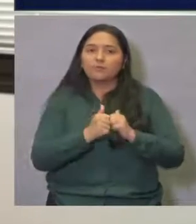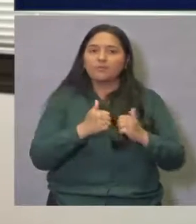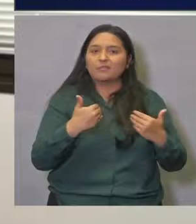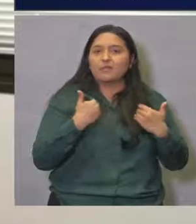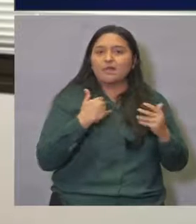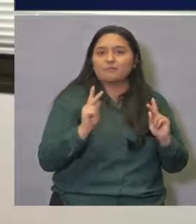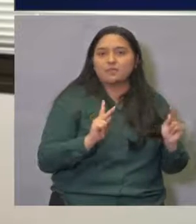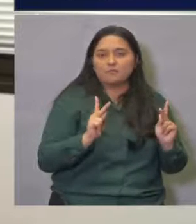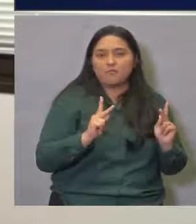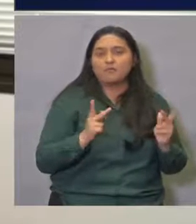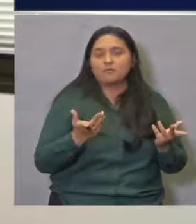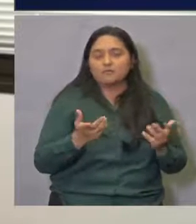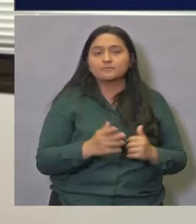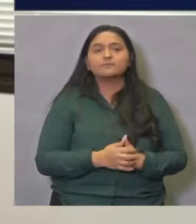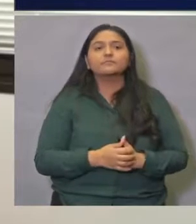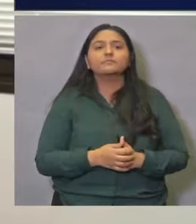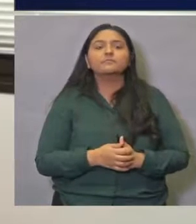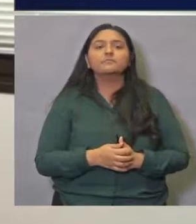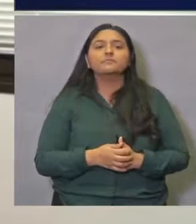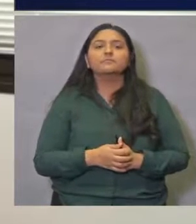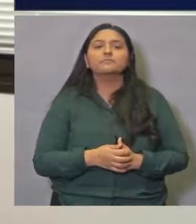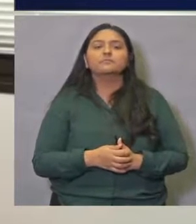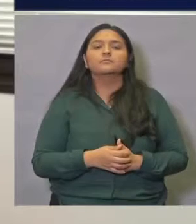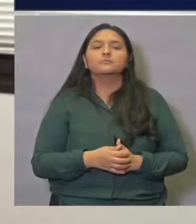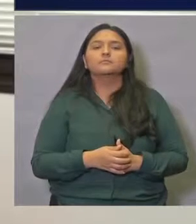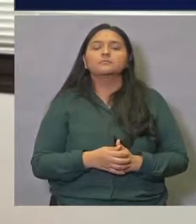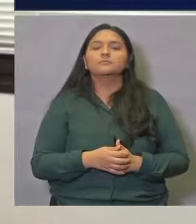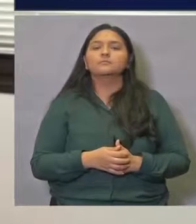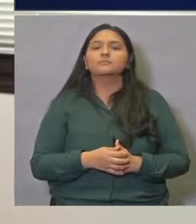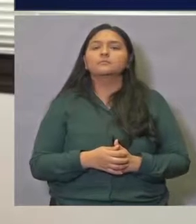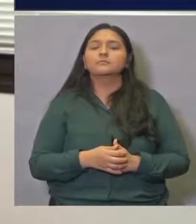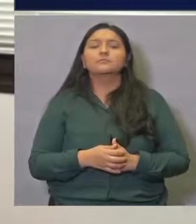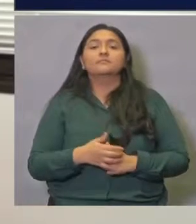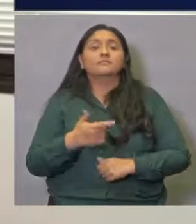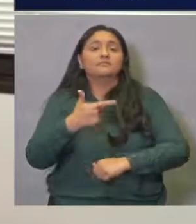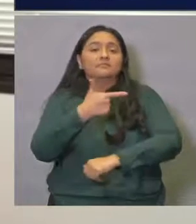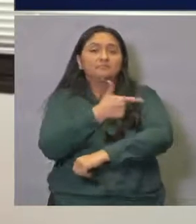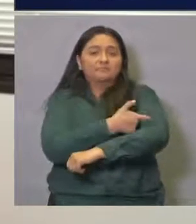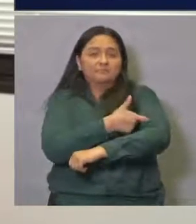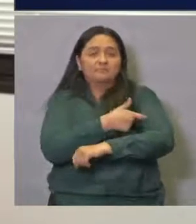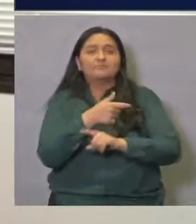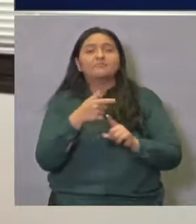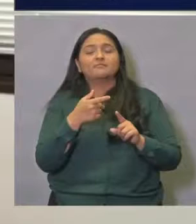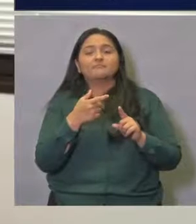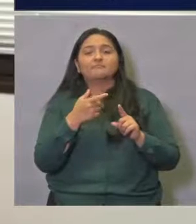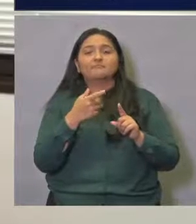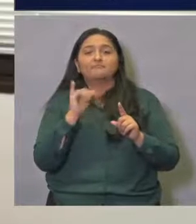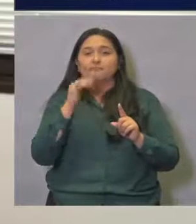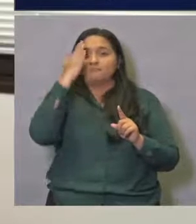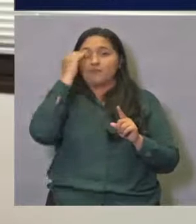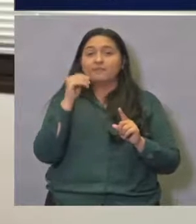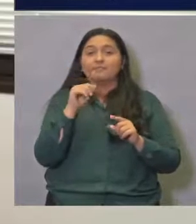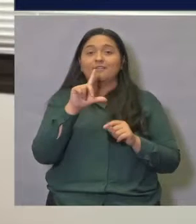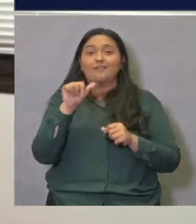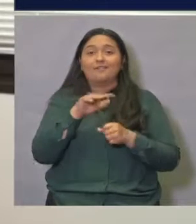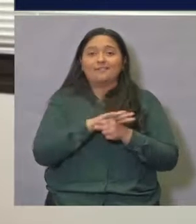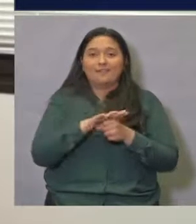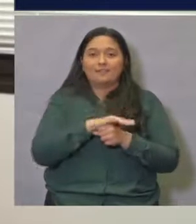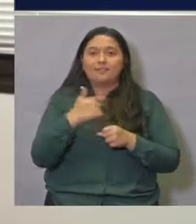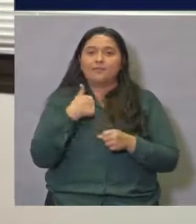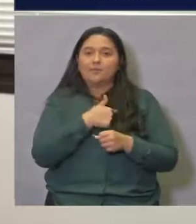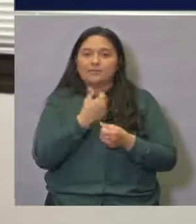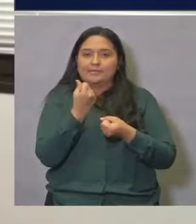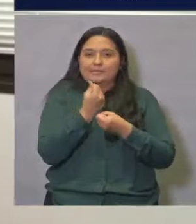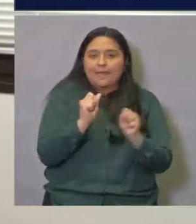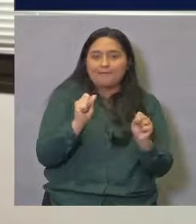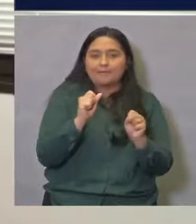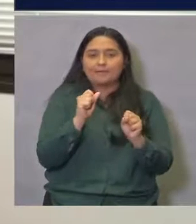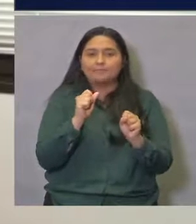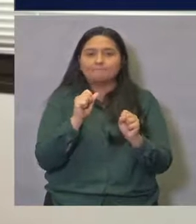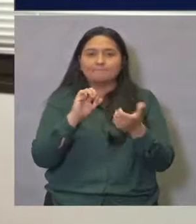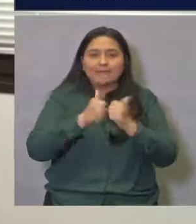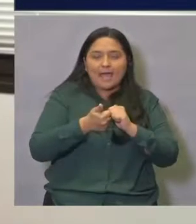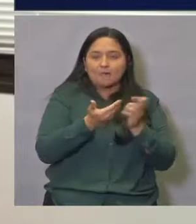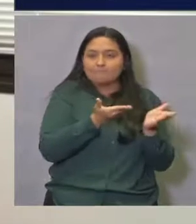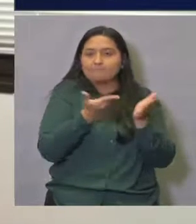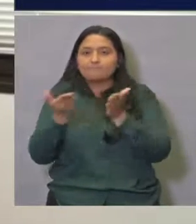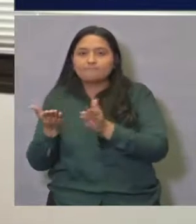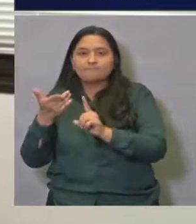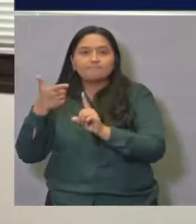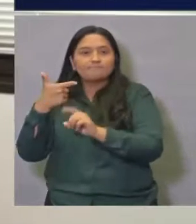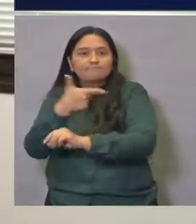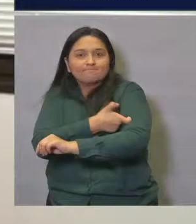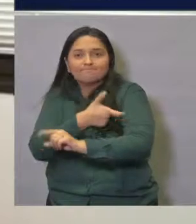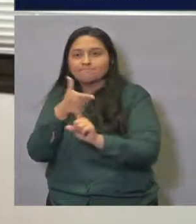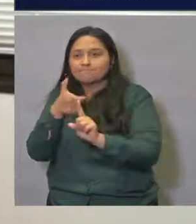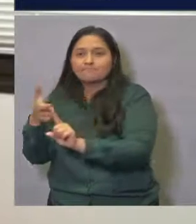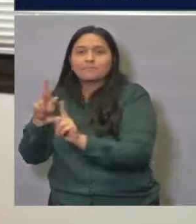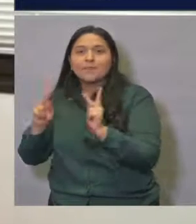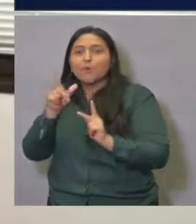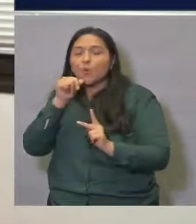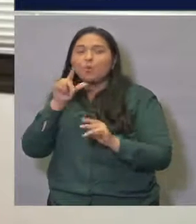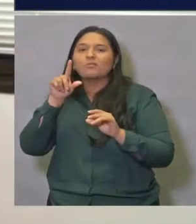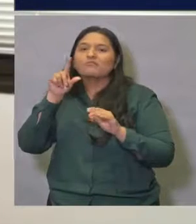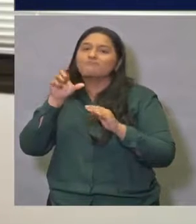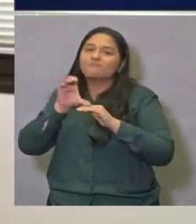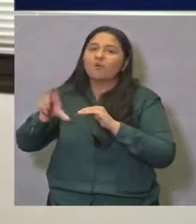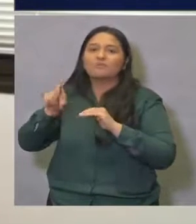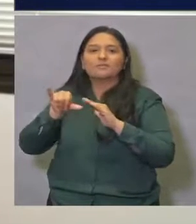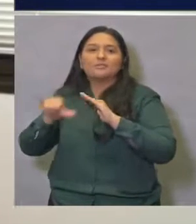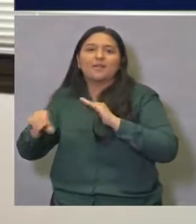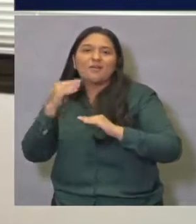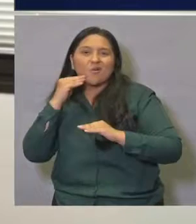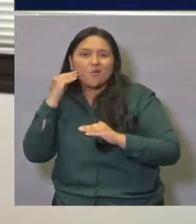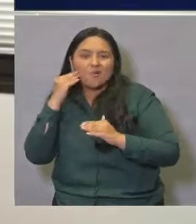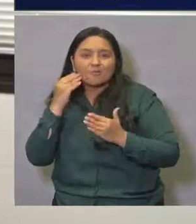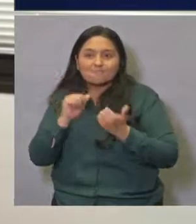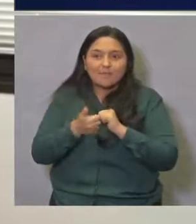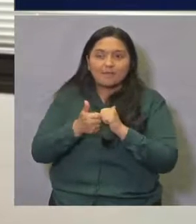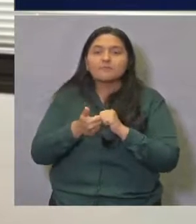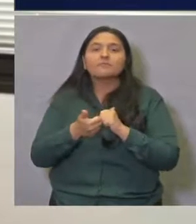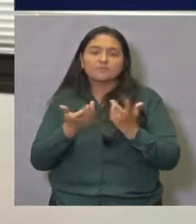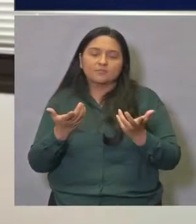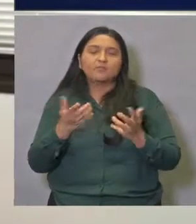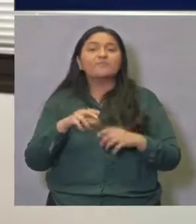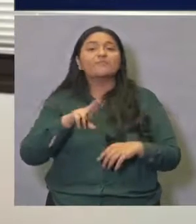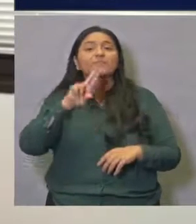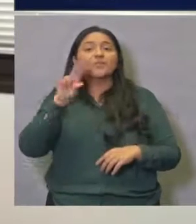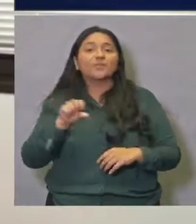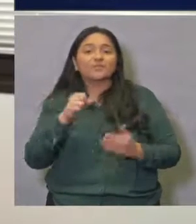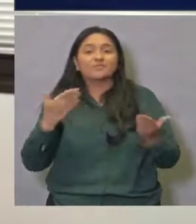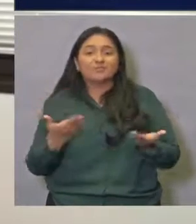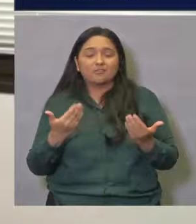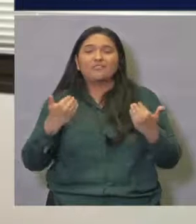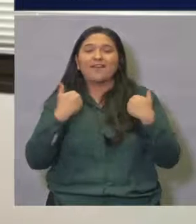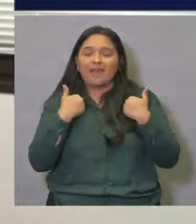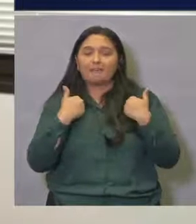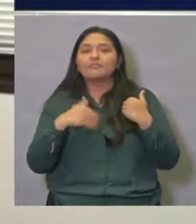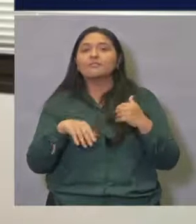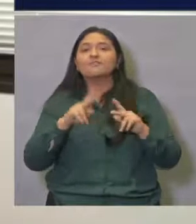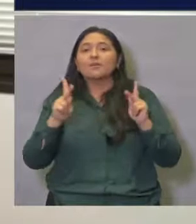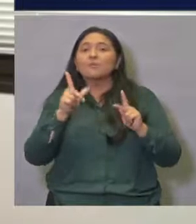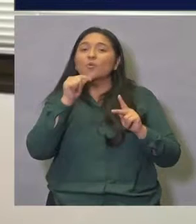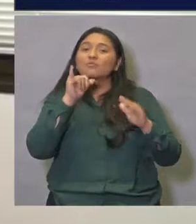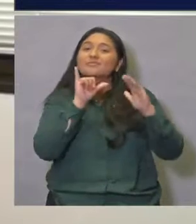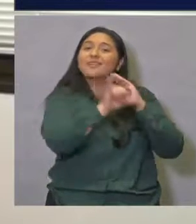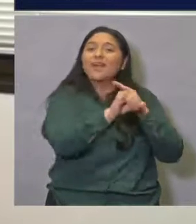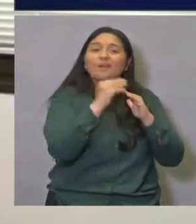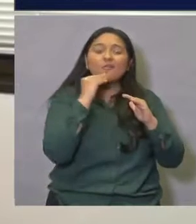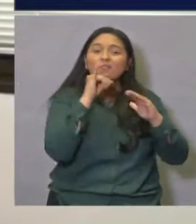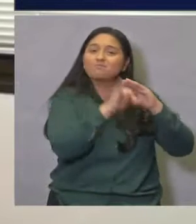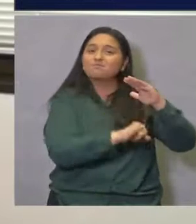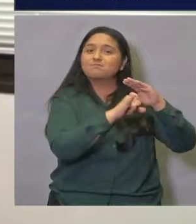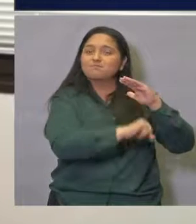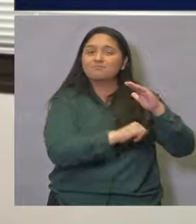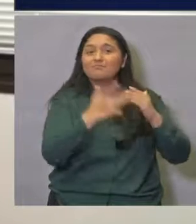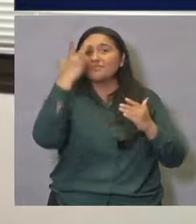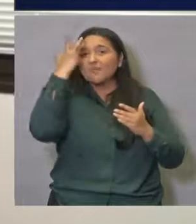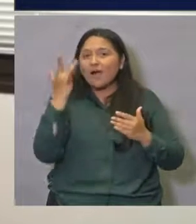TASA DE MUERTES O GASTAR 100